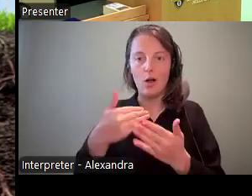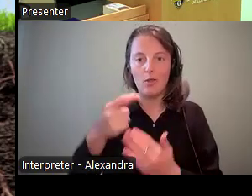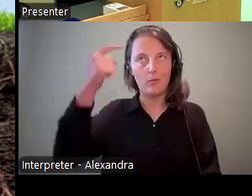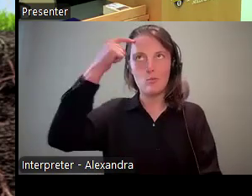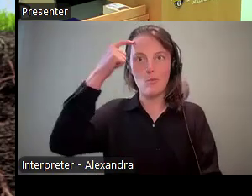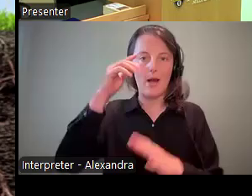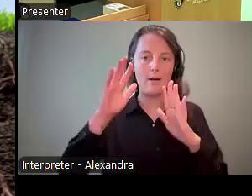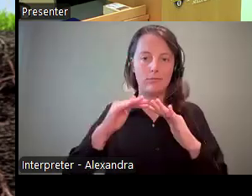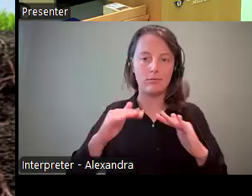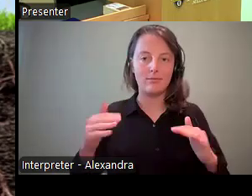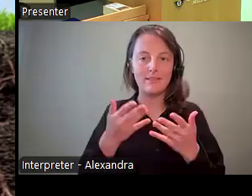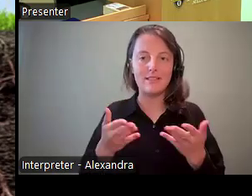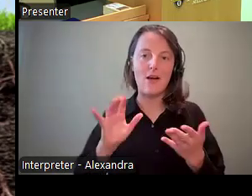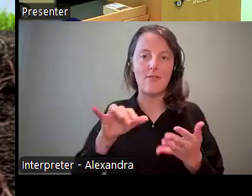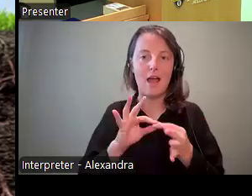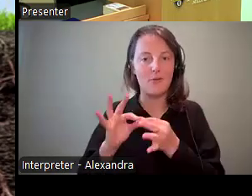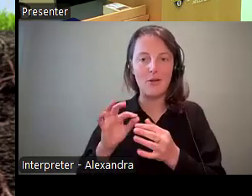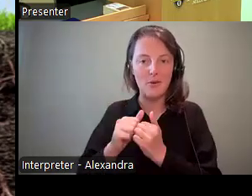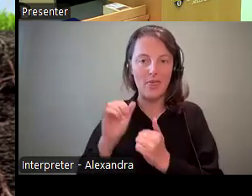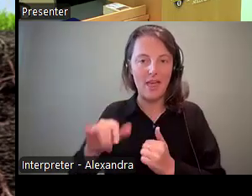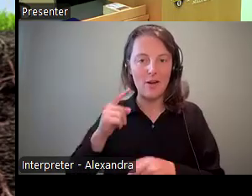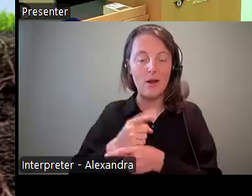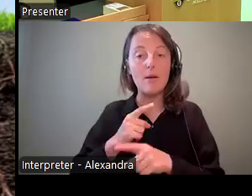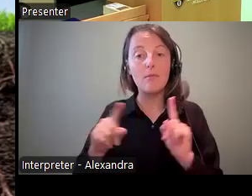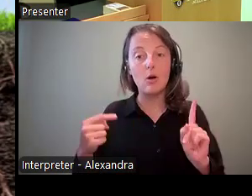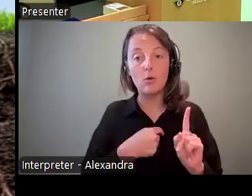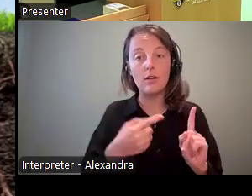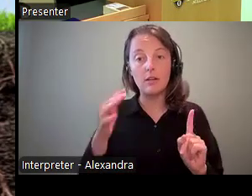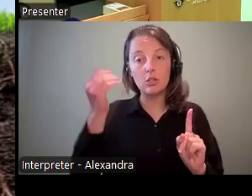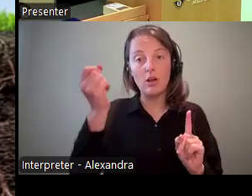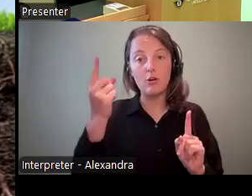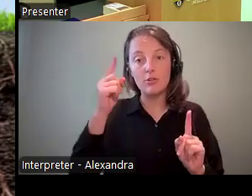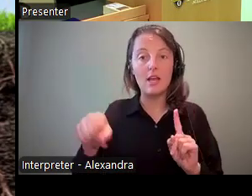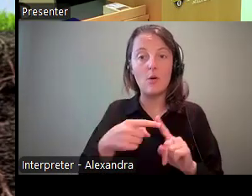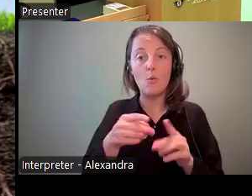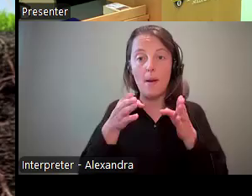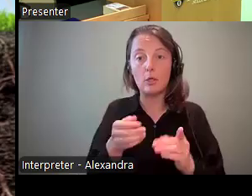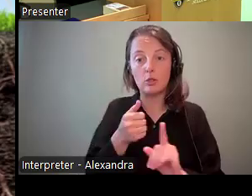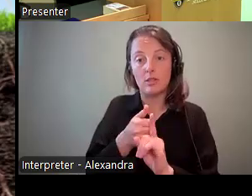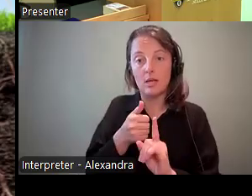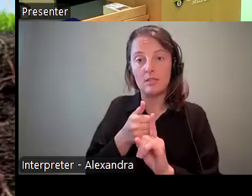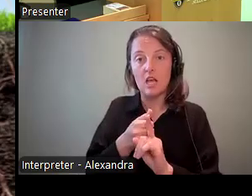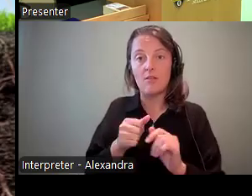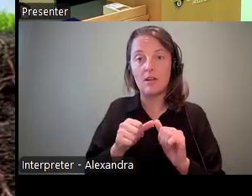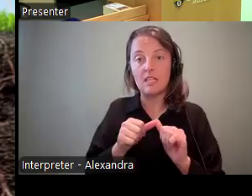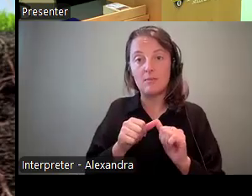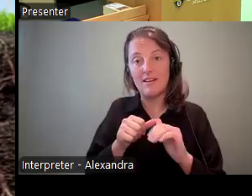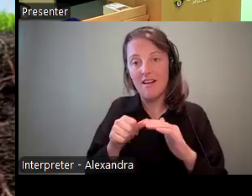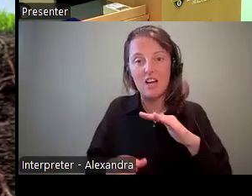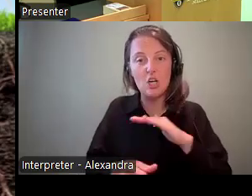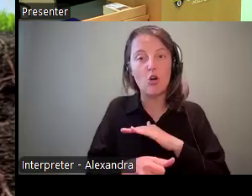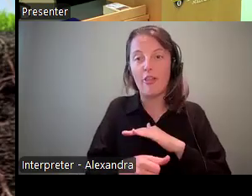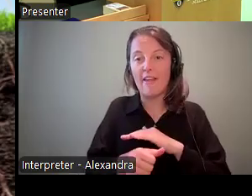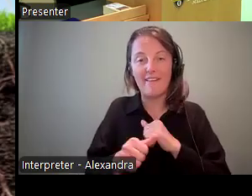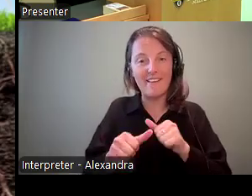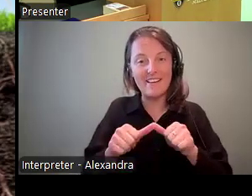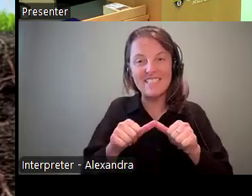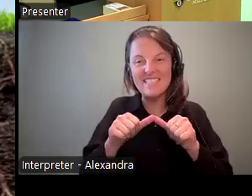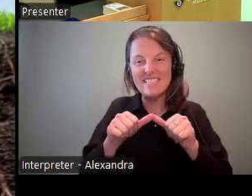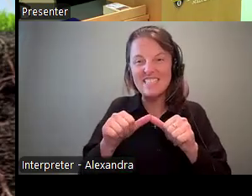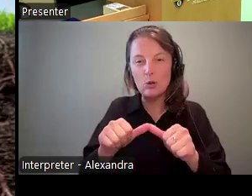with that. We understand that when a person has been under continual stress, not feeling safe,